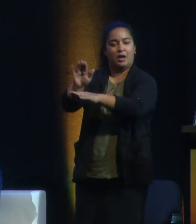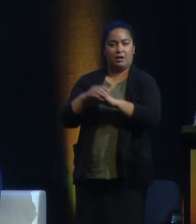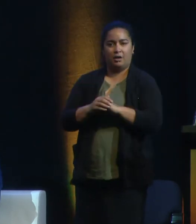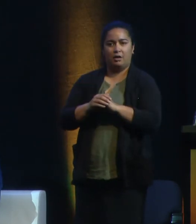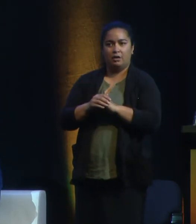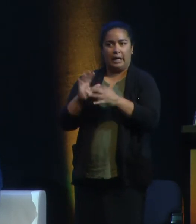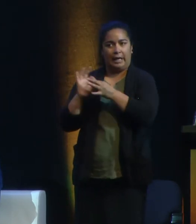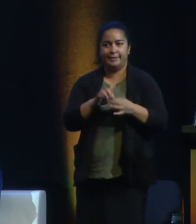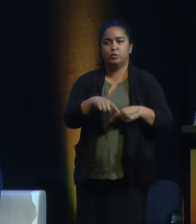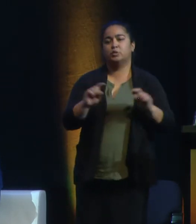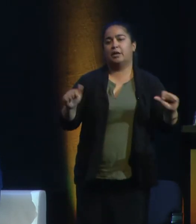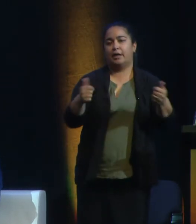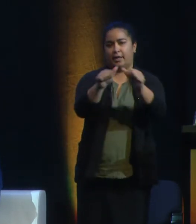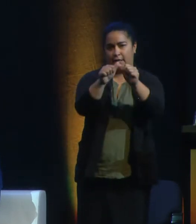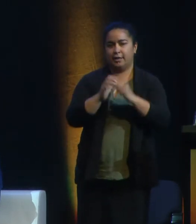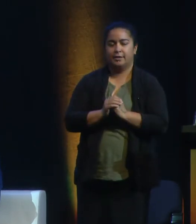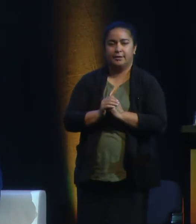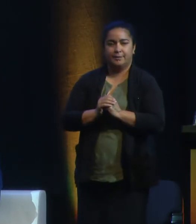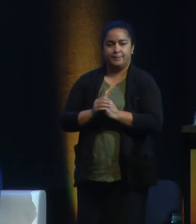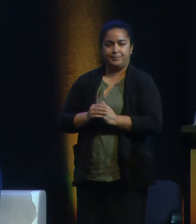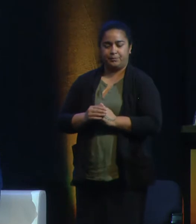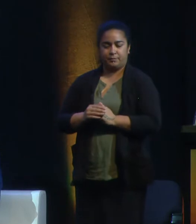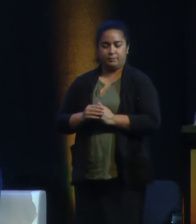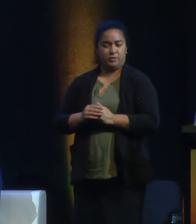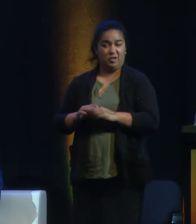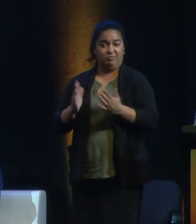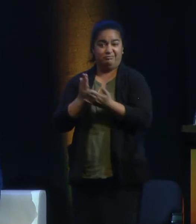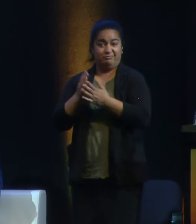hold dear and close to them about our region. And interestingly enough if you're from business,